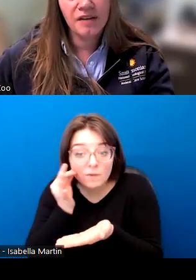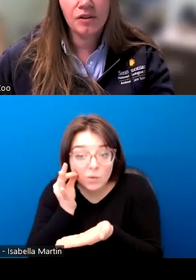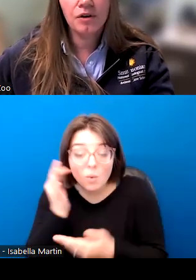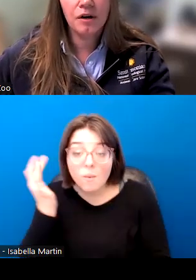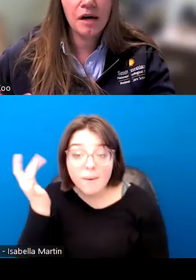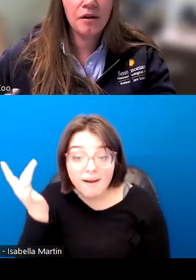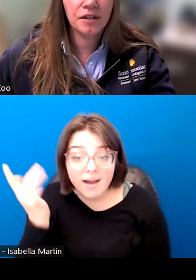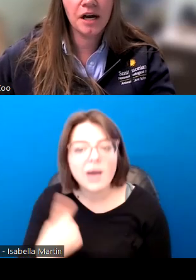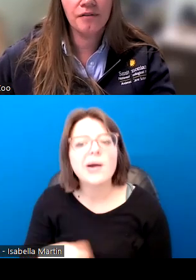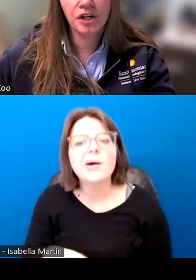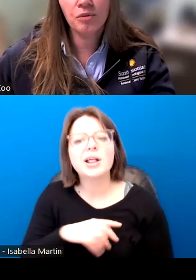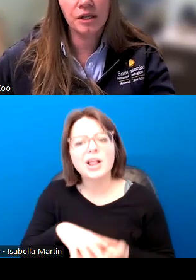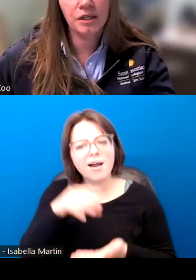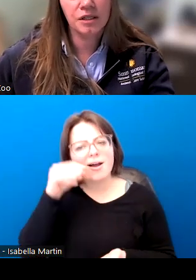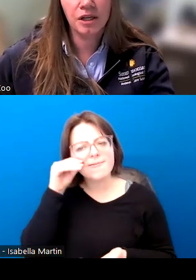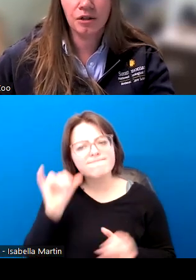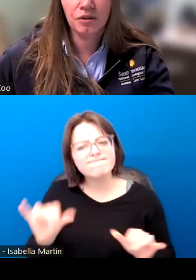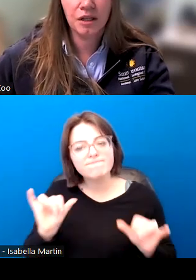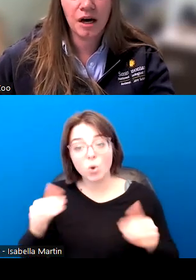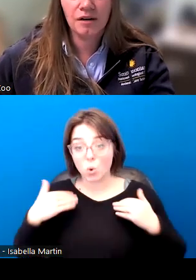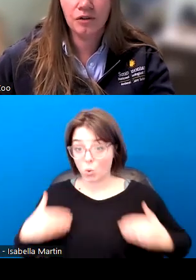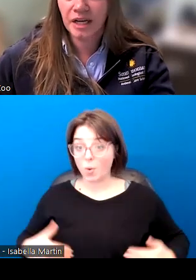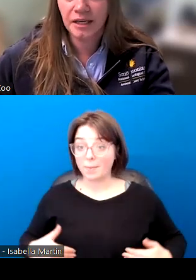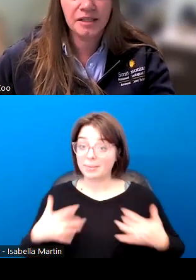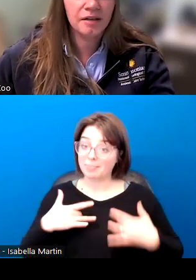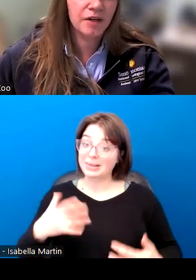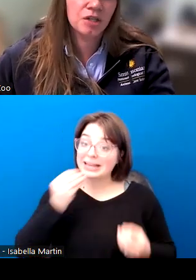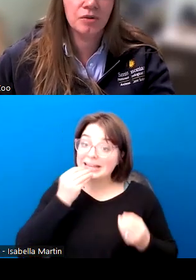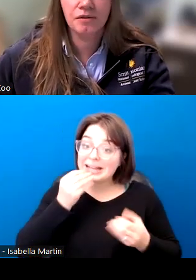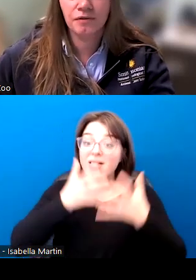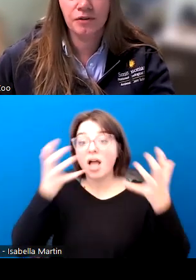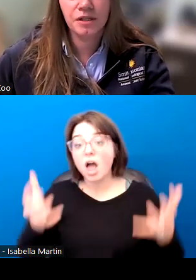even though a healthy diet for human is going to include a lot of greens and vegetables and fruits